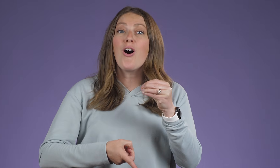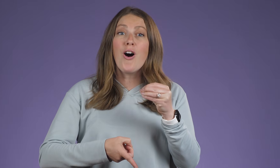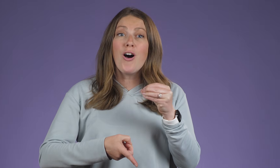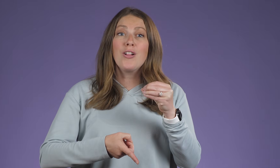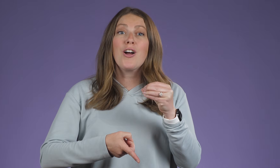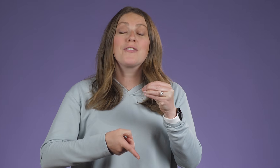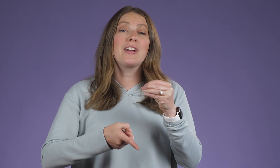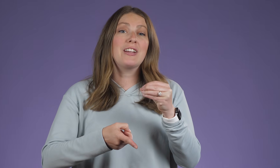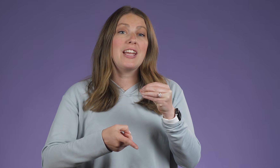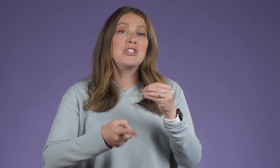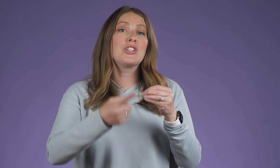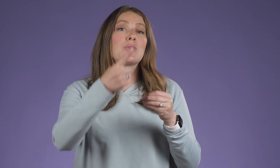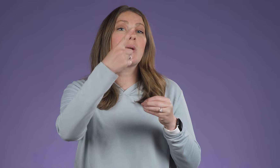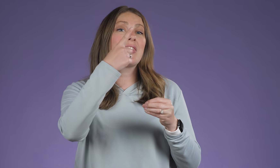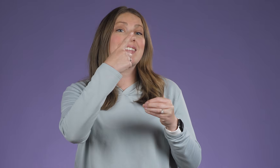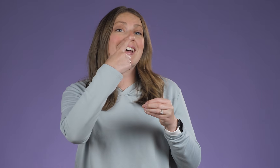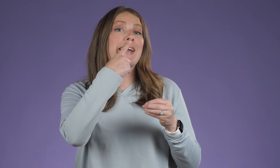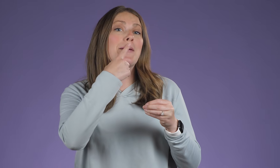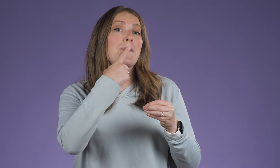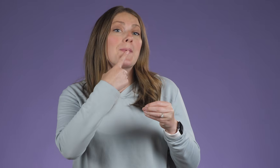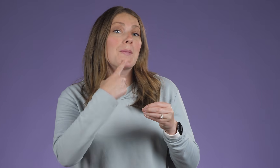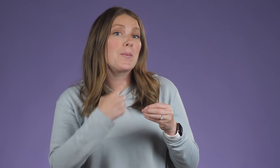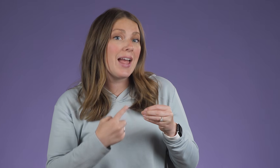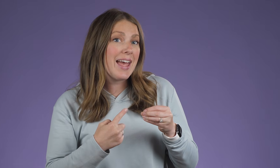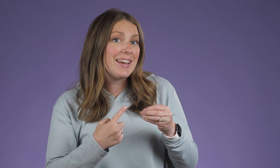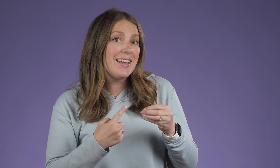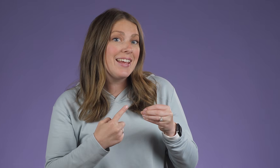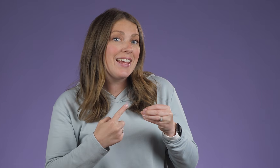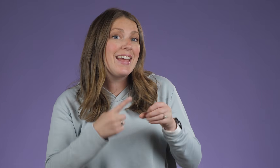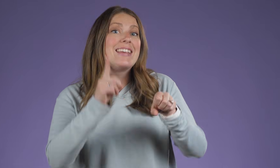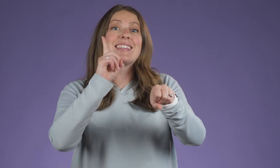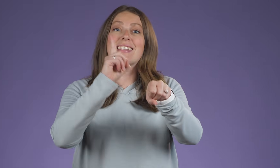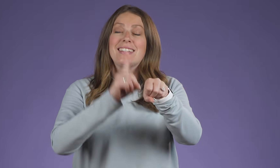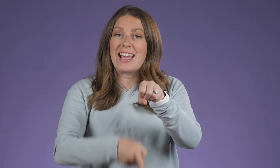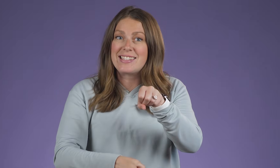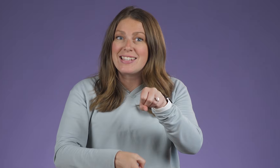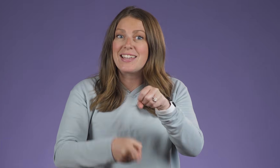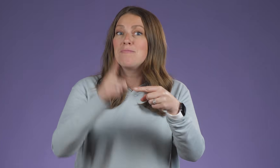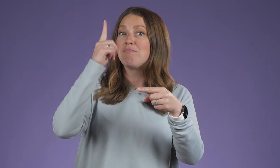All are variations with the sign red slicing it.